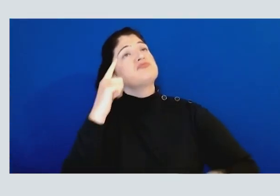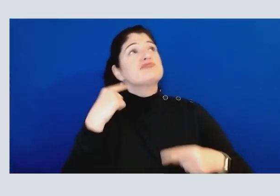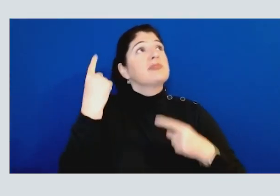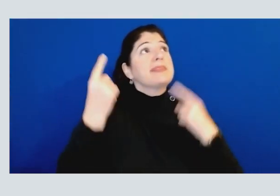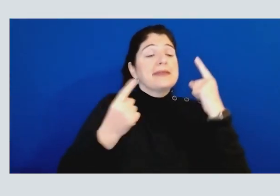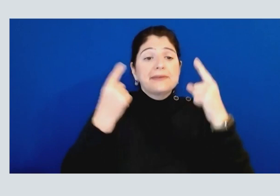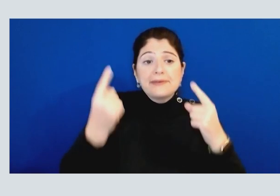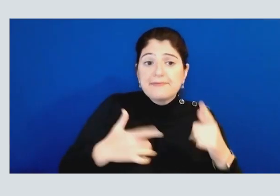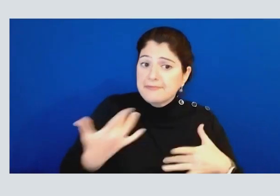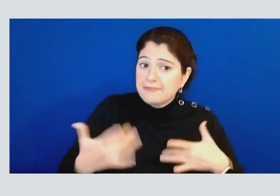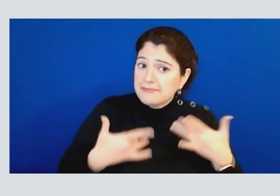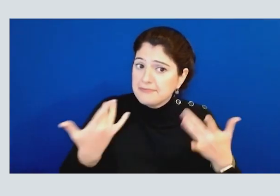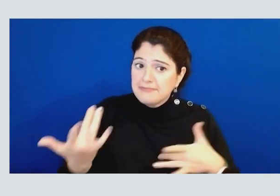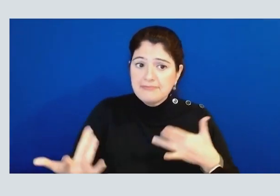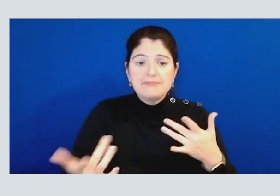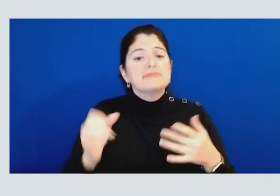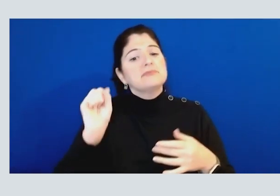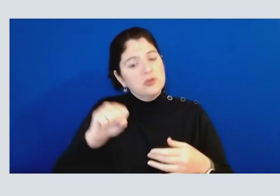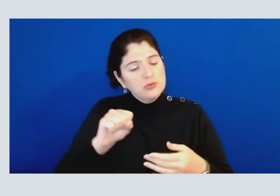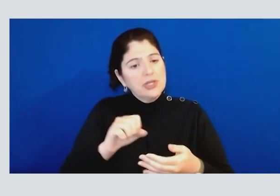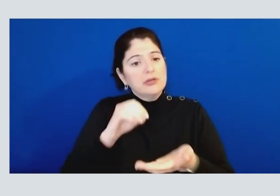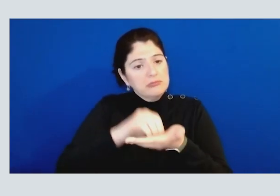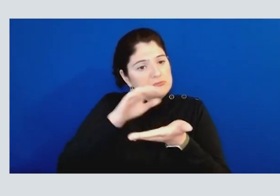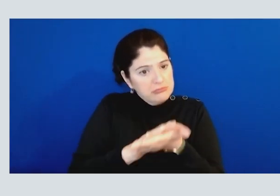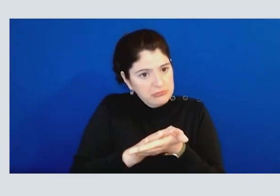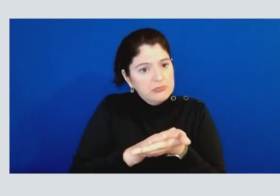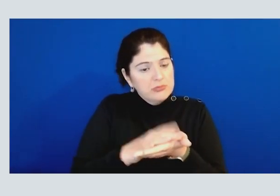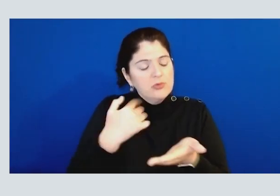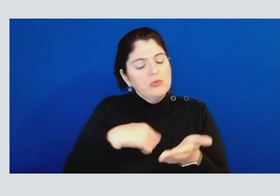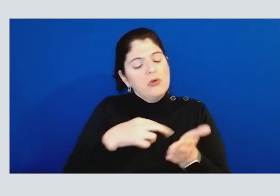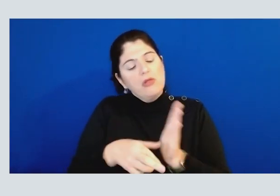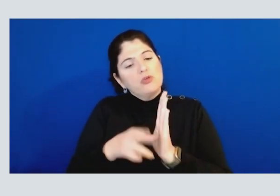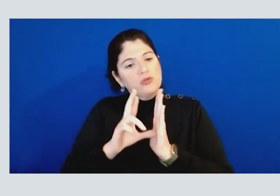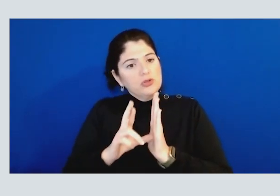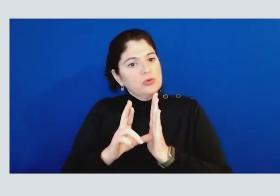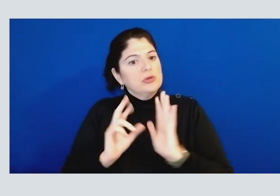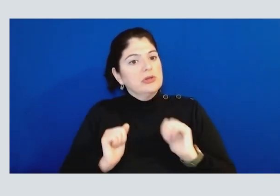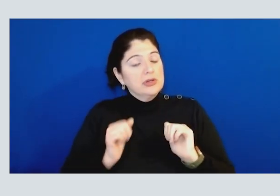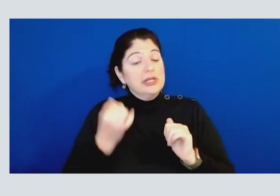and we'll make sure to review. And if you want us to reach out to you with the information that you provided